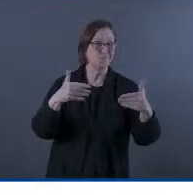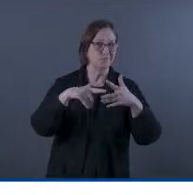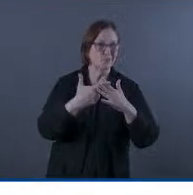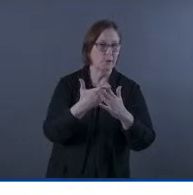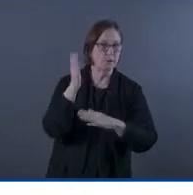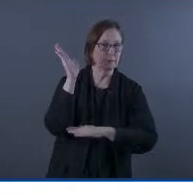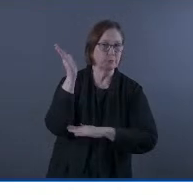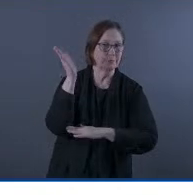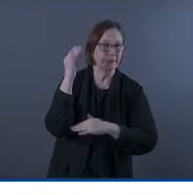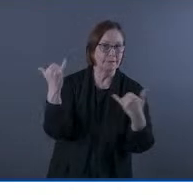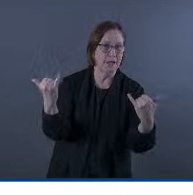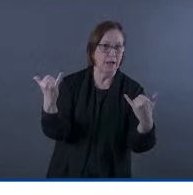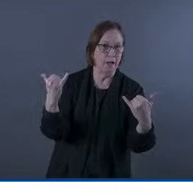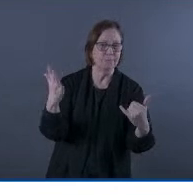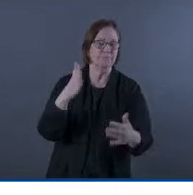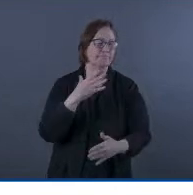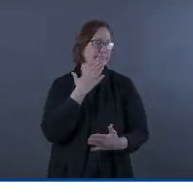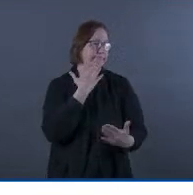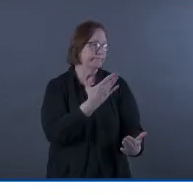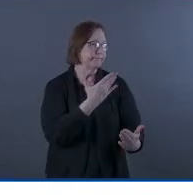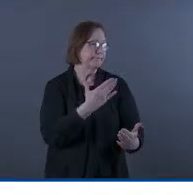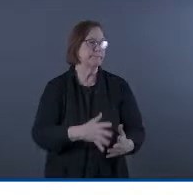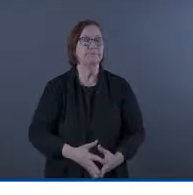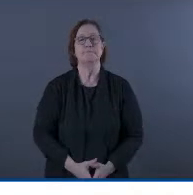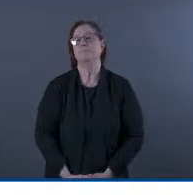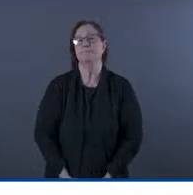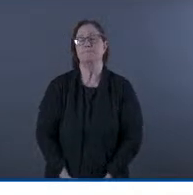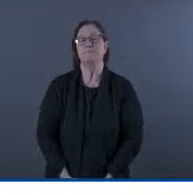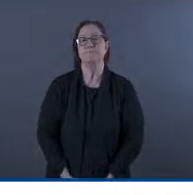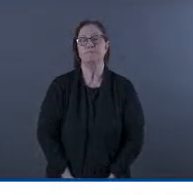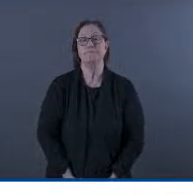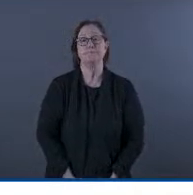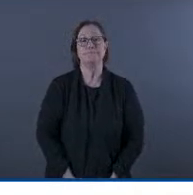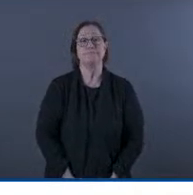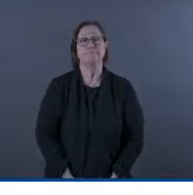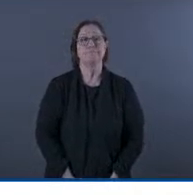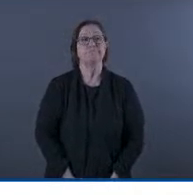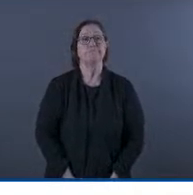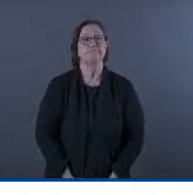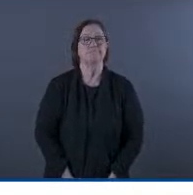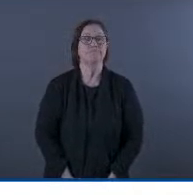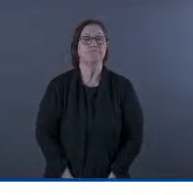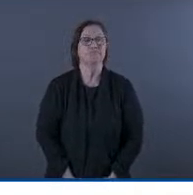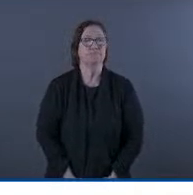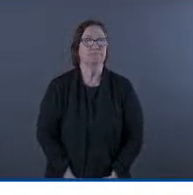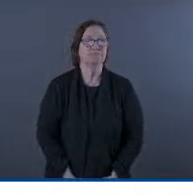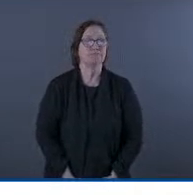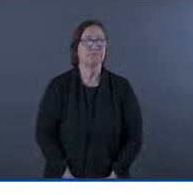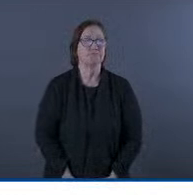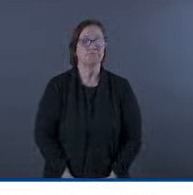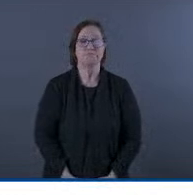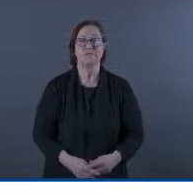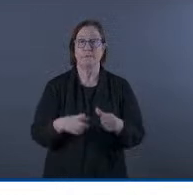Thank you, I first wanna share a bit of general information about vaccine and then I will turn it over